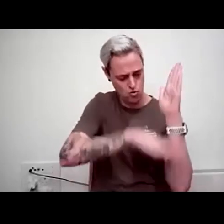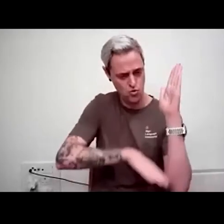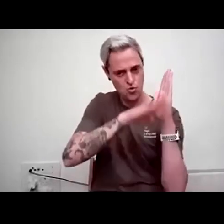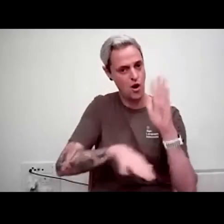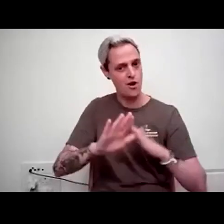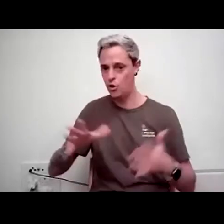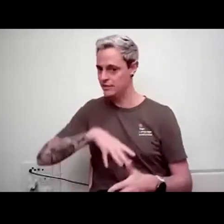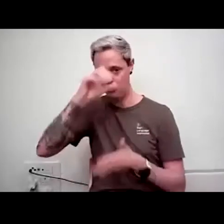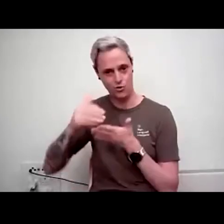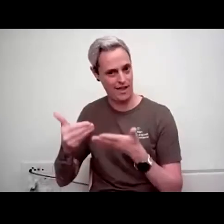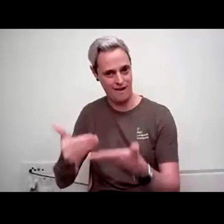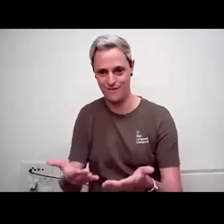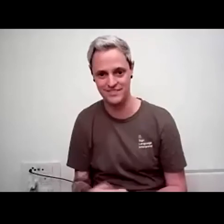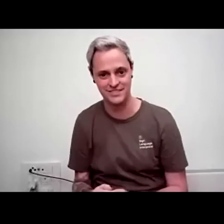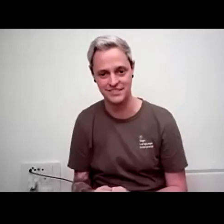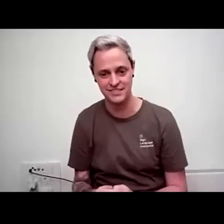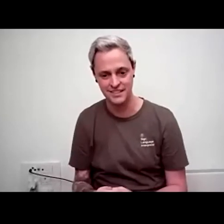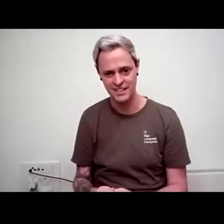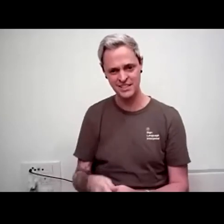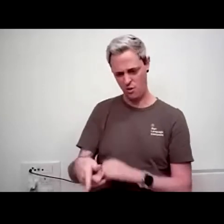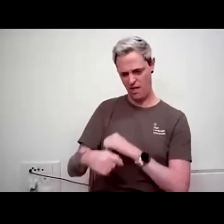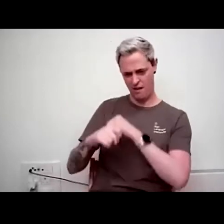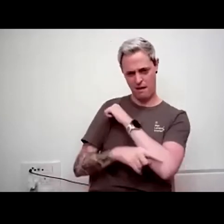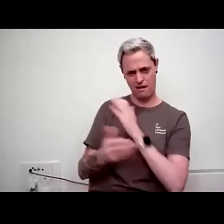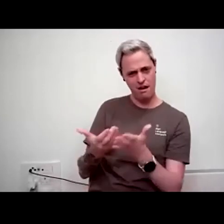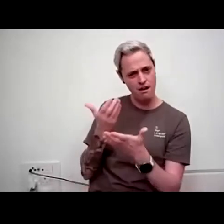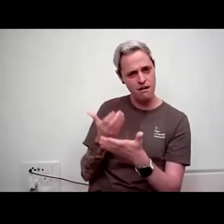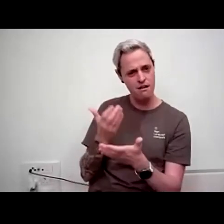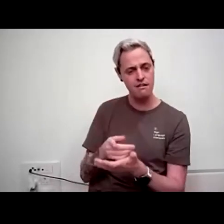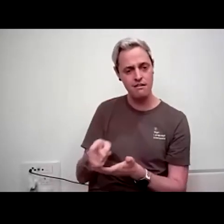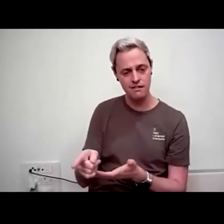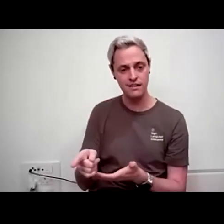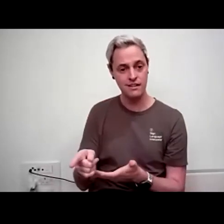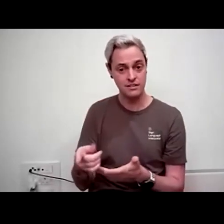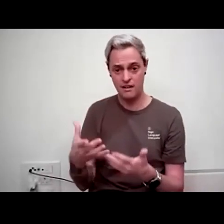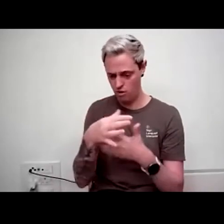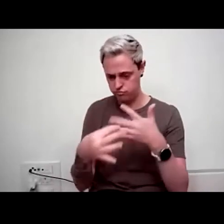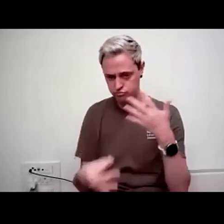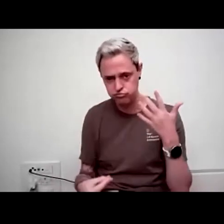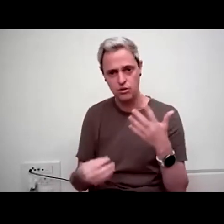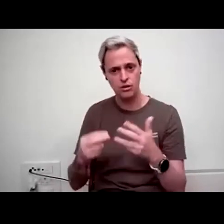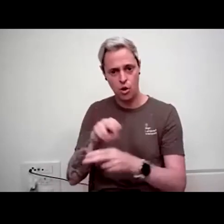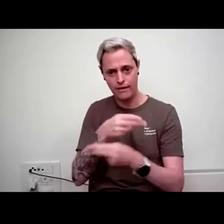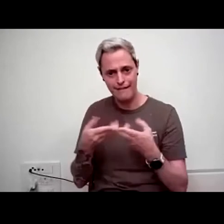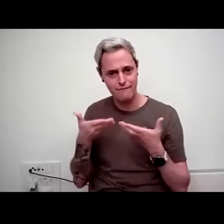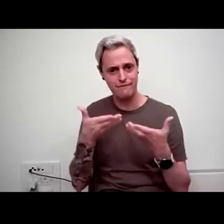The beggar is not understood by Chrysostom to offer one of the lists of gifts that Paul has enumerated.